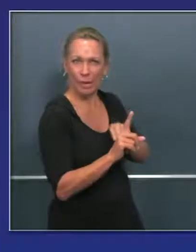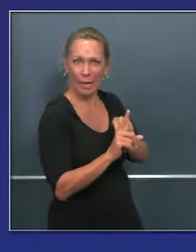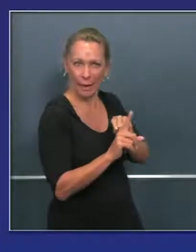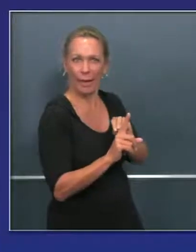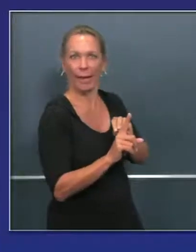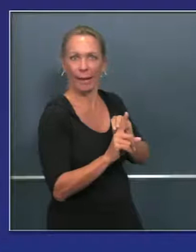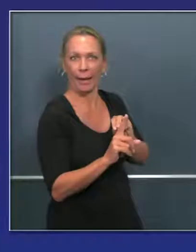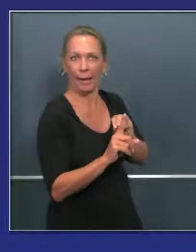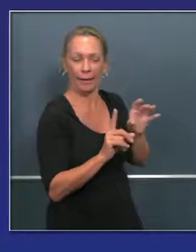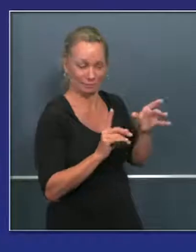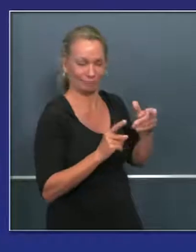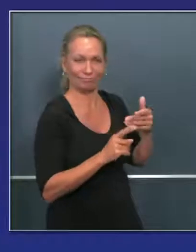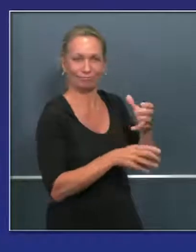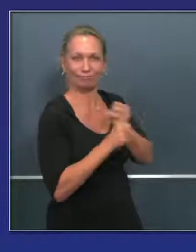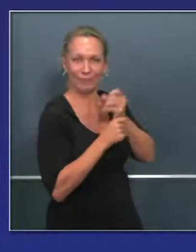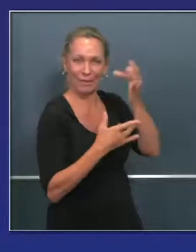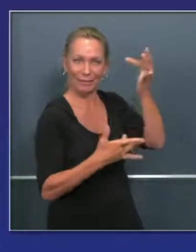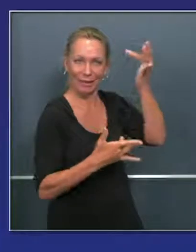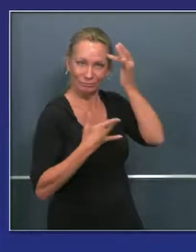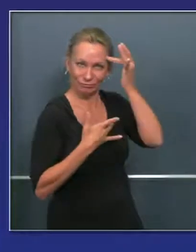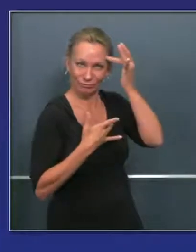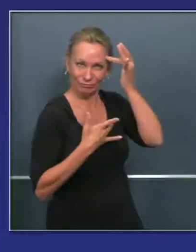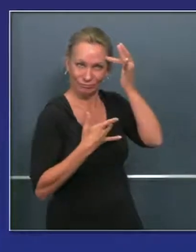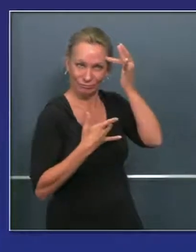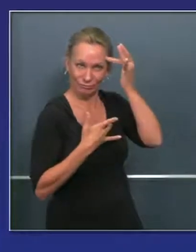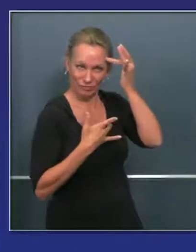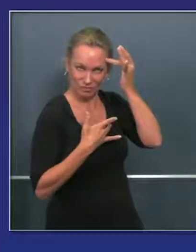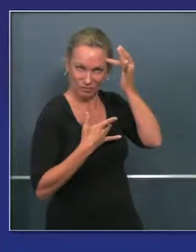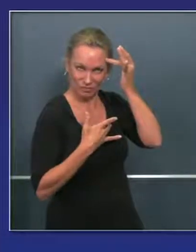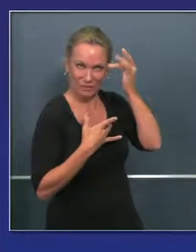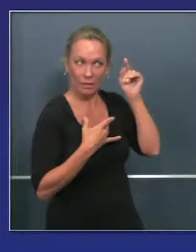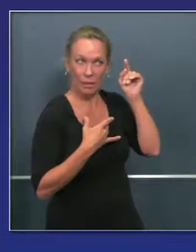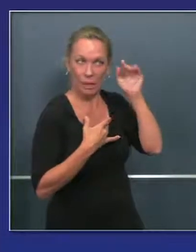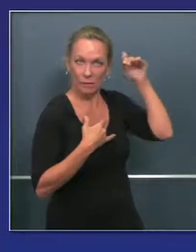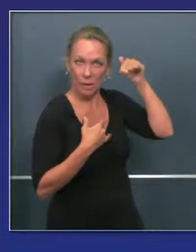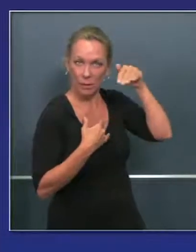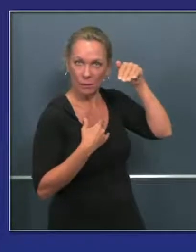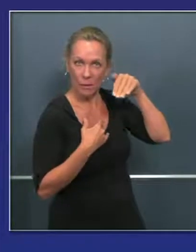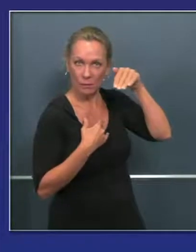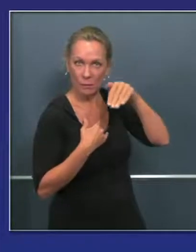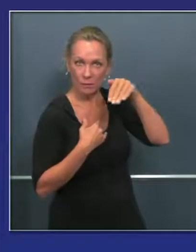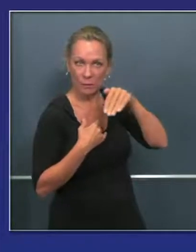point five percent positivity rate but you see on this graph those of you that are watching not just